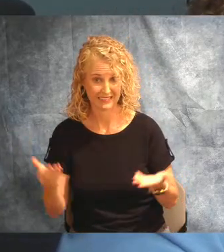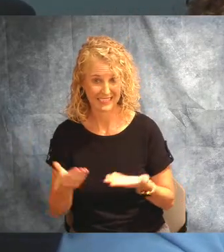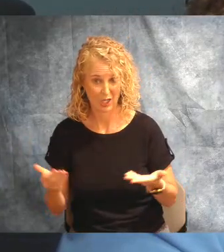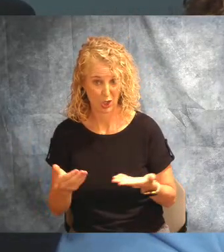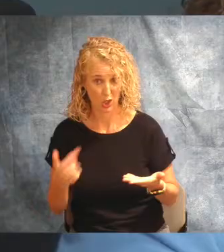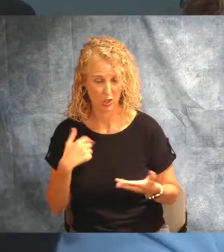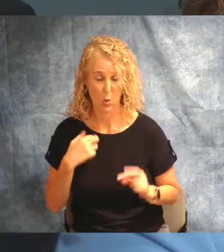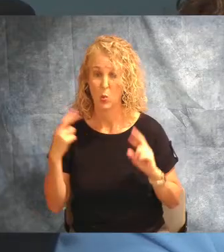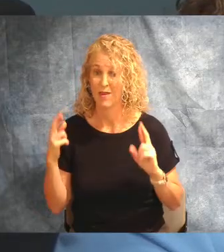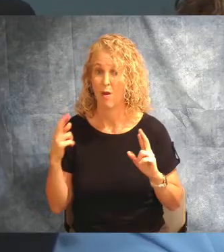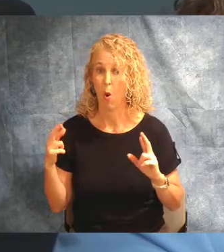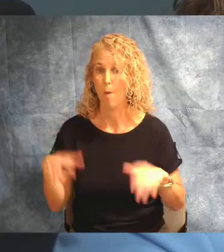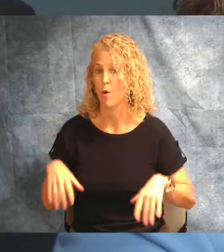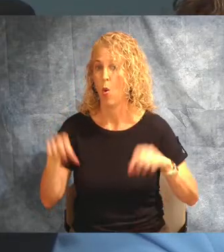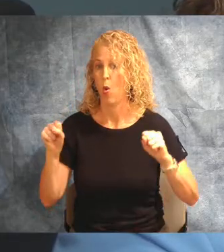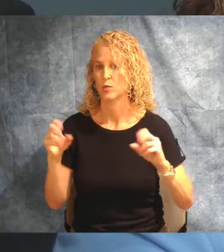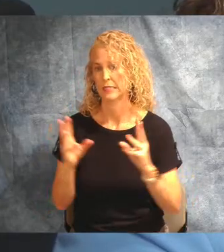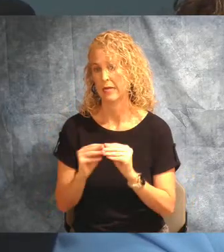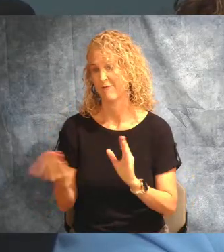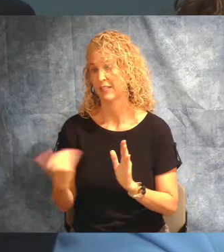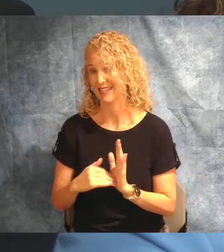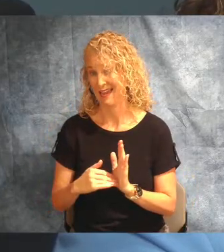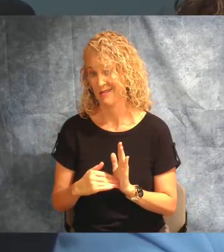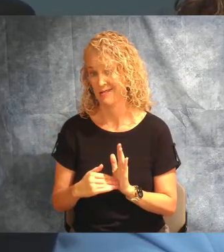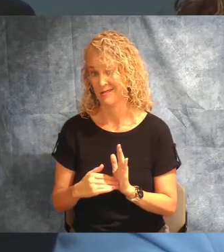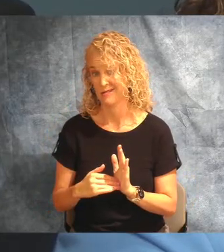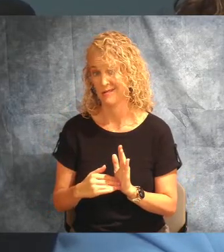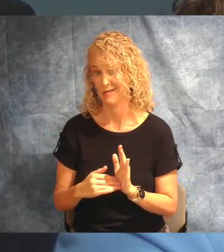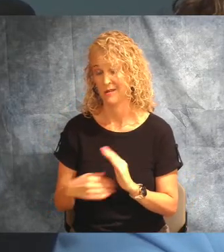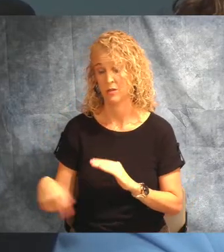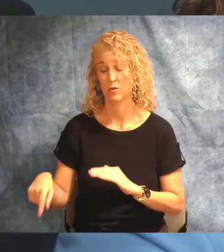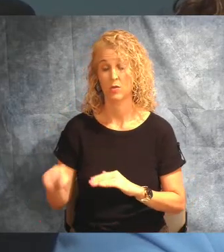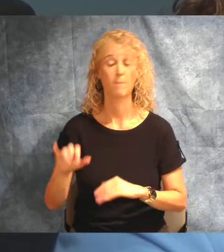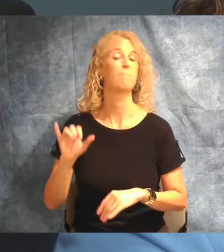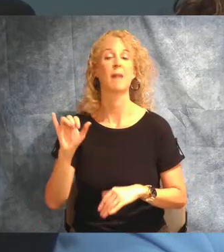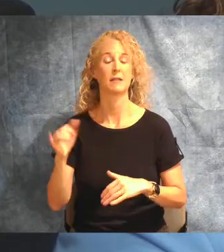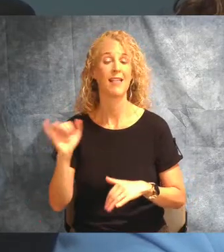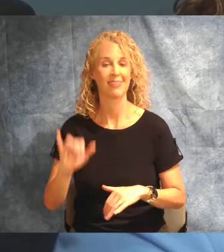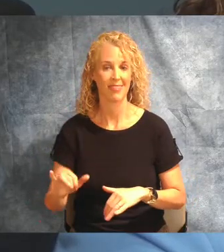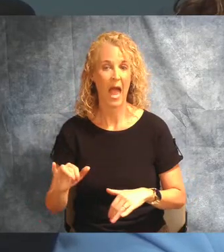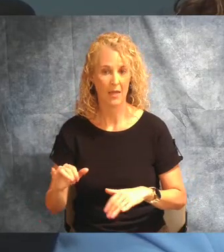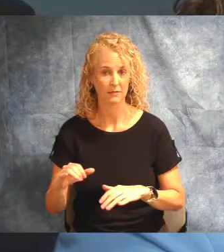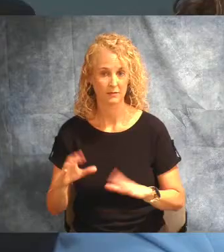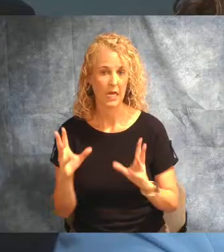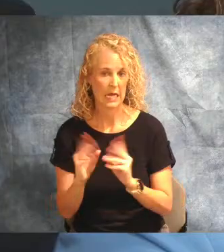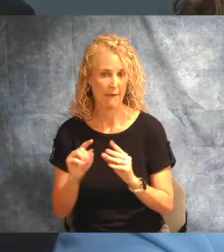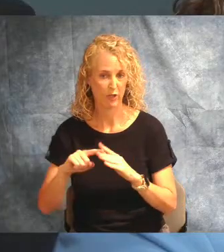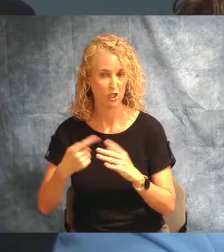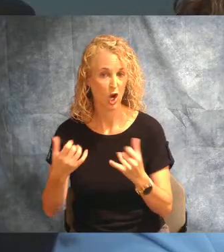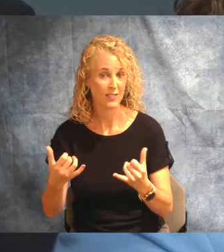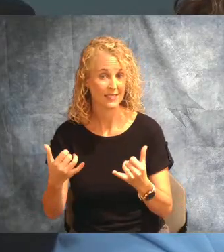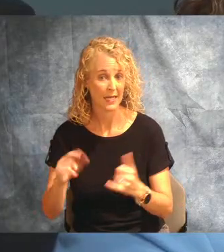impact. We're trying to bring them back. So, they kick off today and they'll be in Sharonville